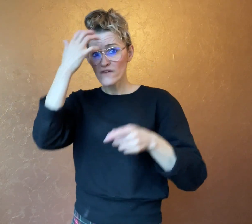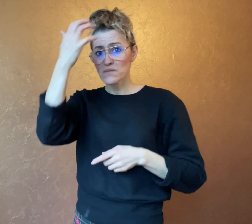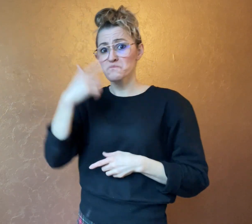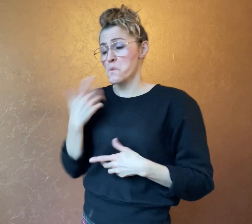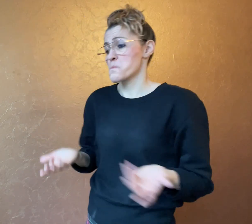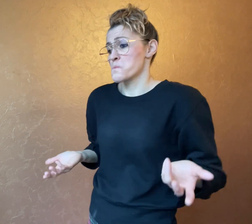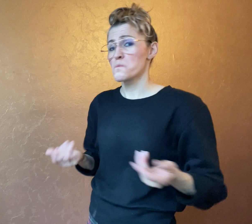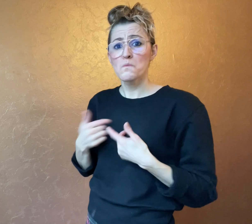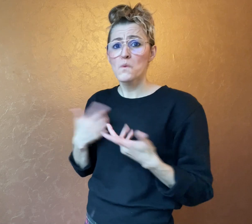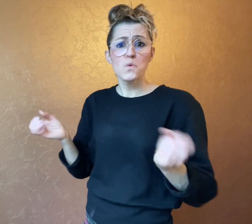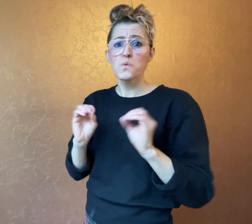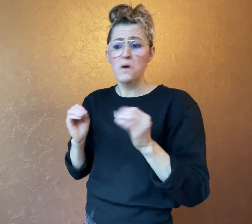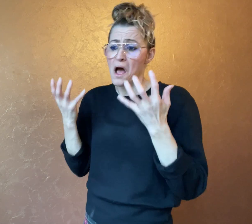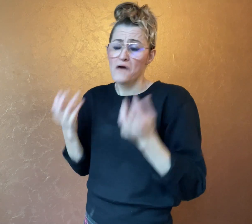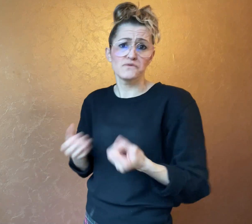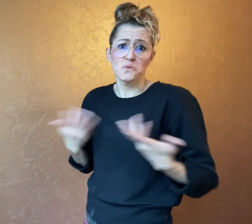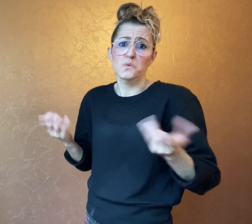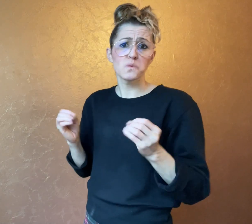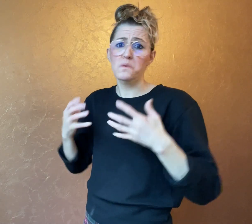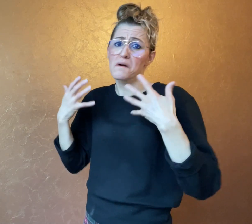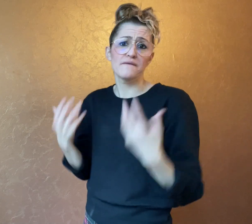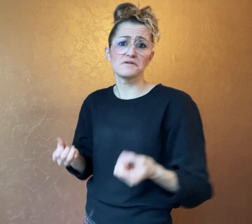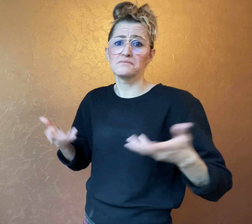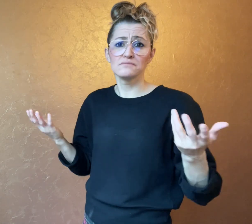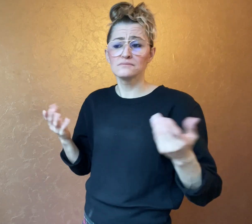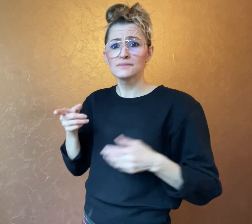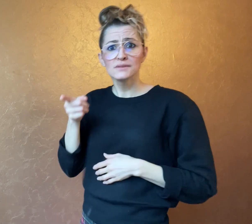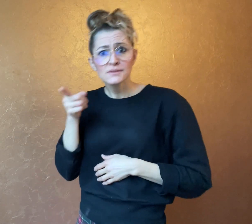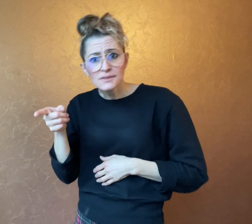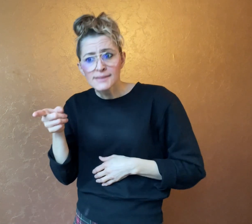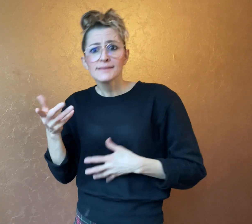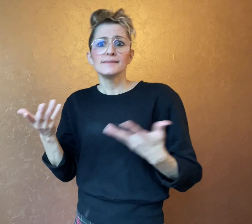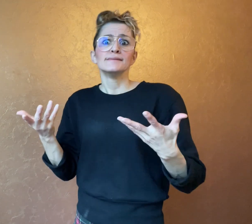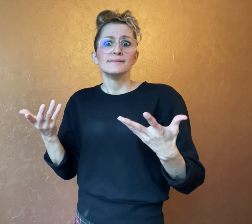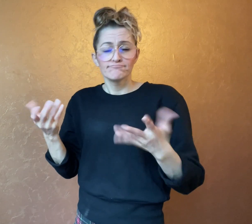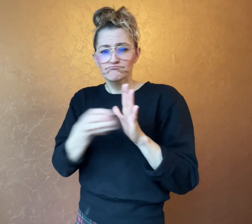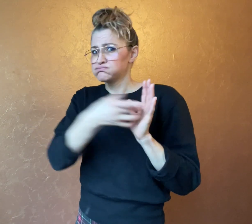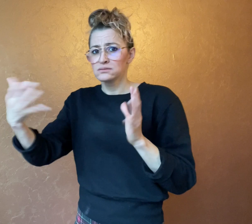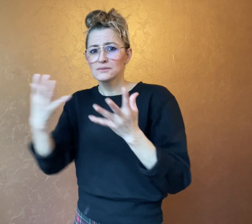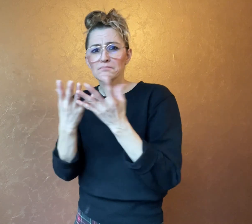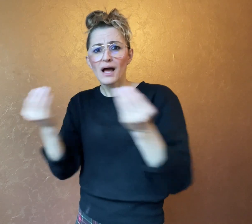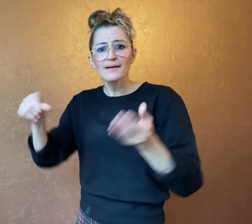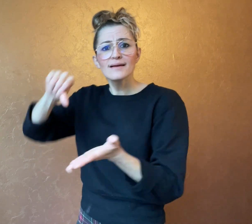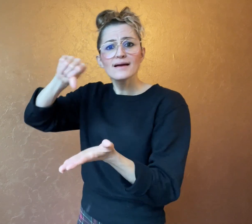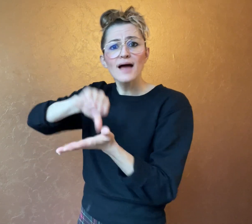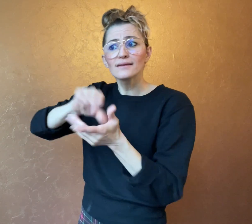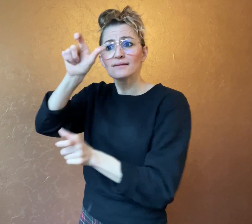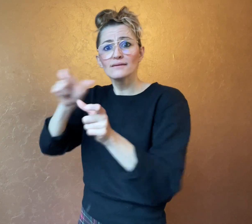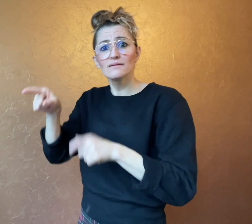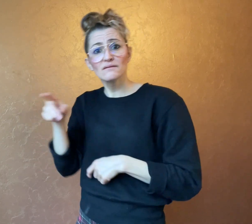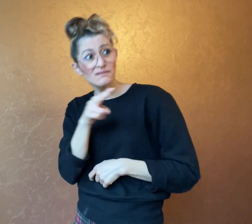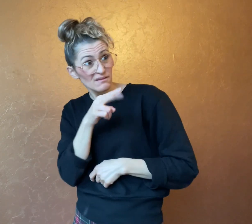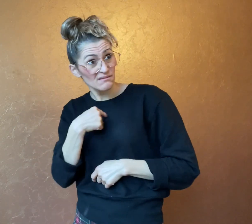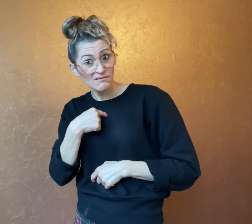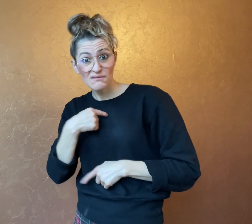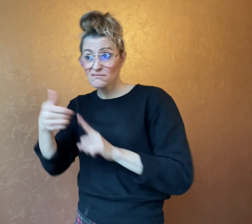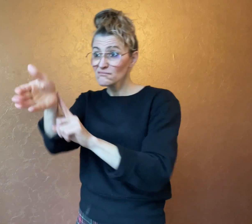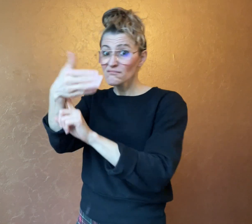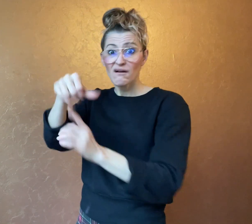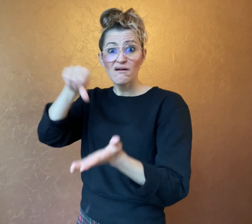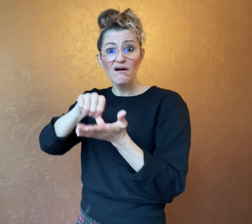saying we don’t have any.” This has led Iranians to compete